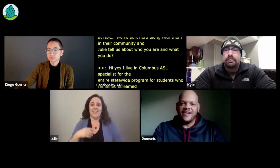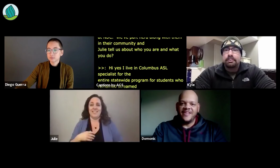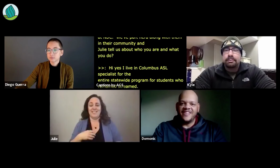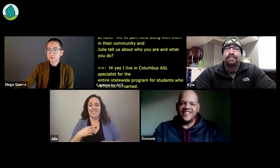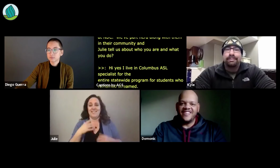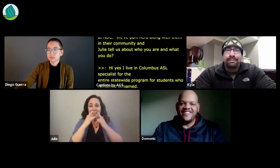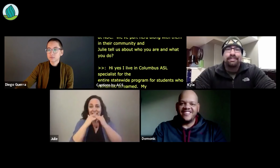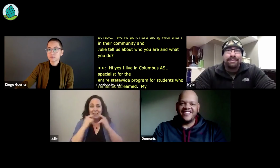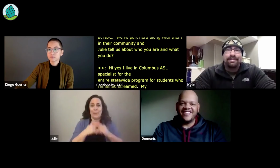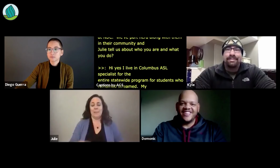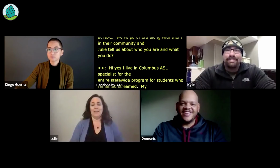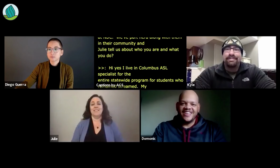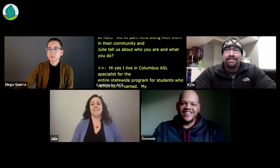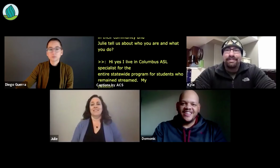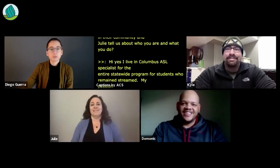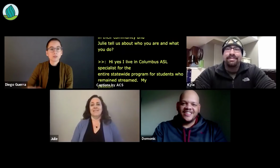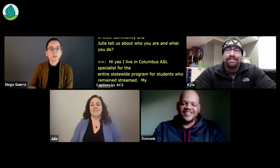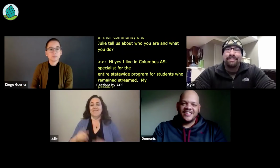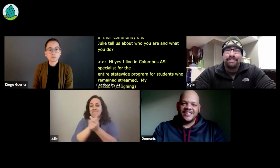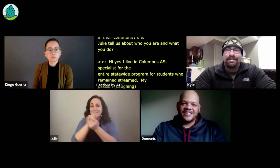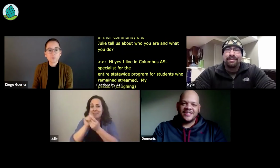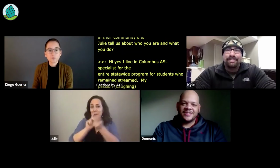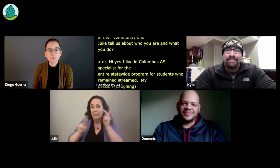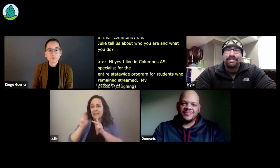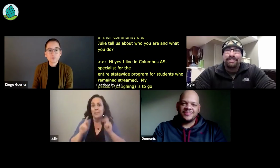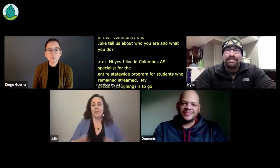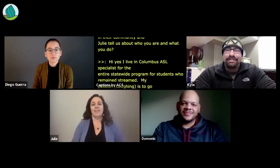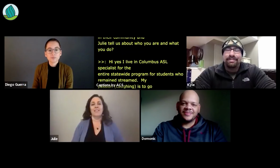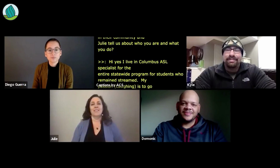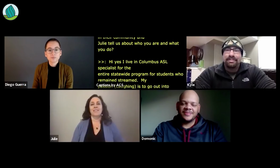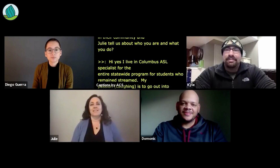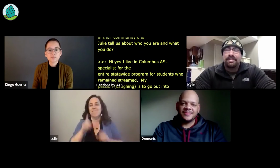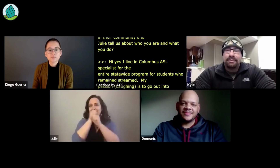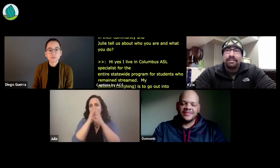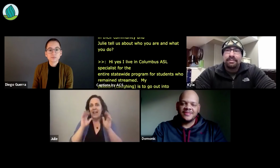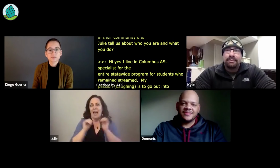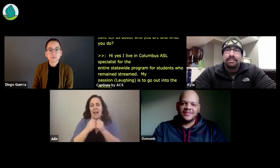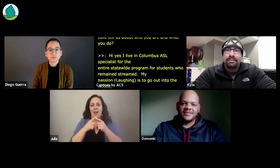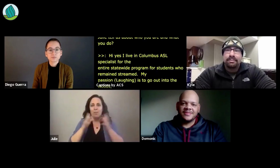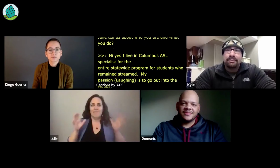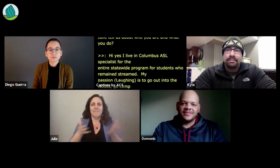go camping, meet people, and just really get